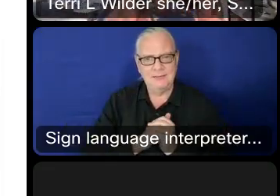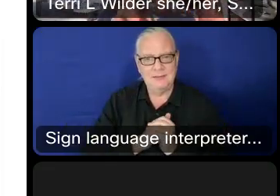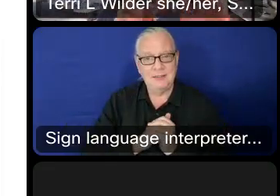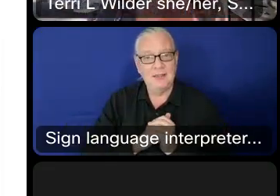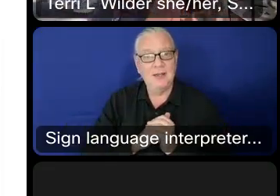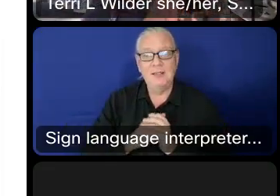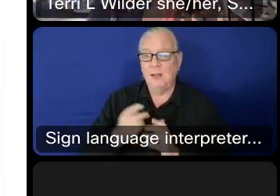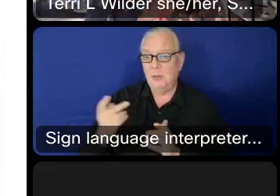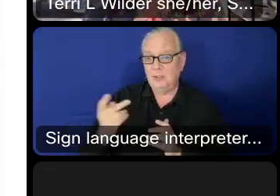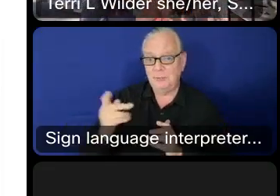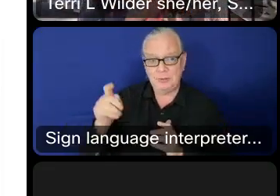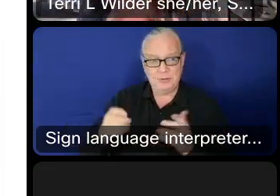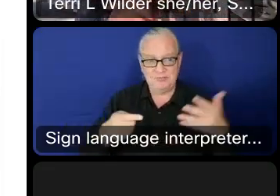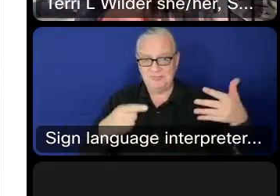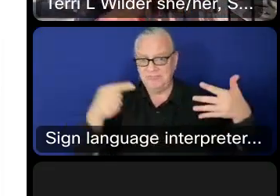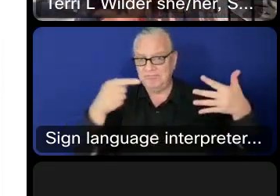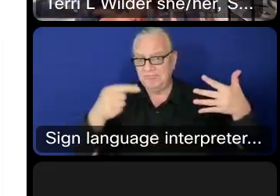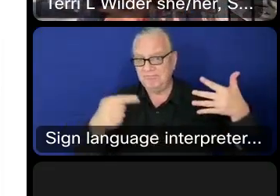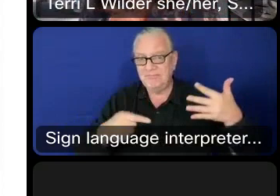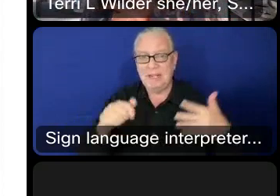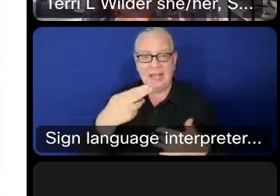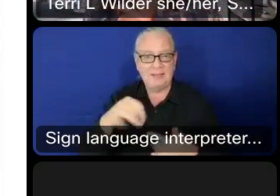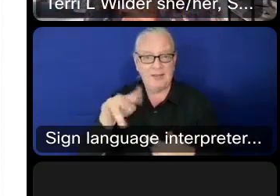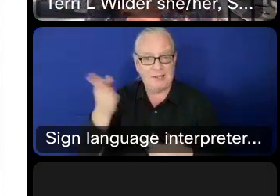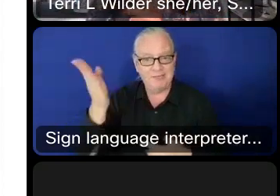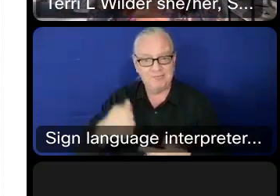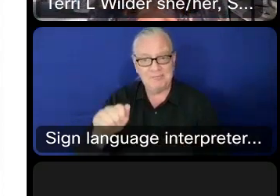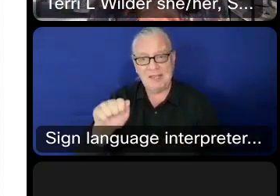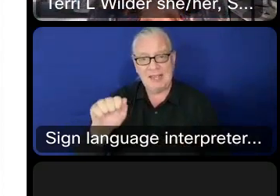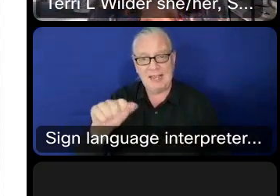supposed to go over this HIV and aging resources document.